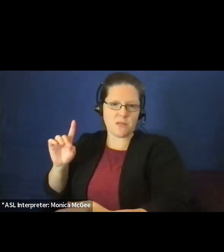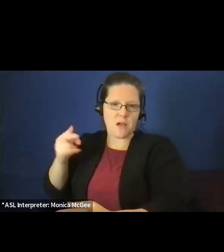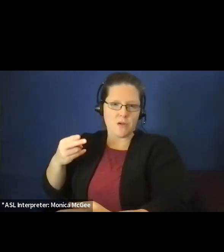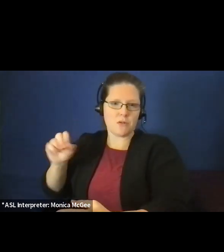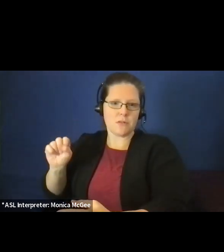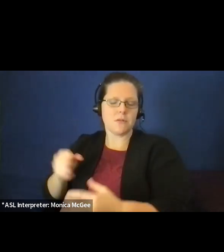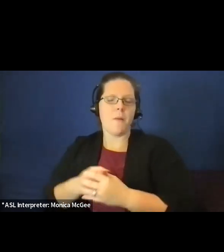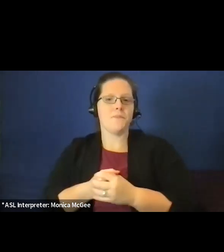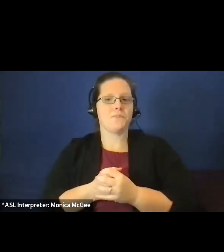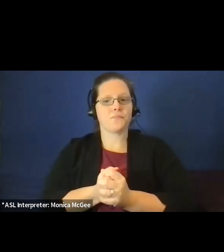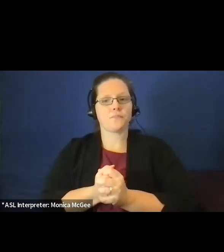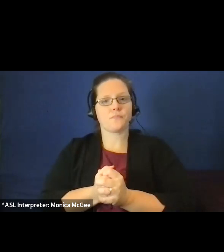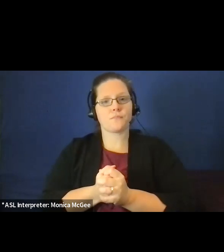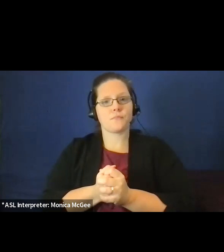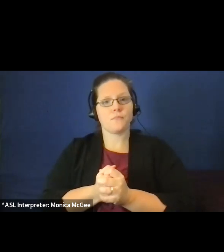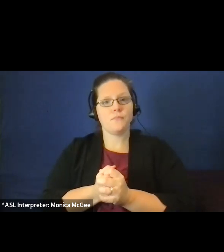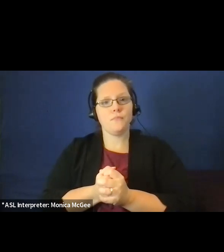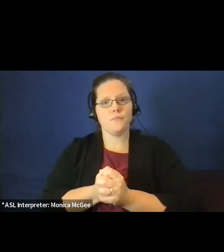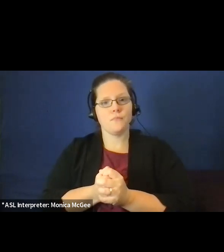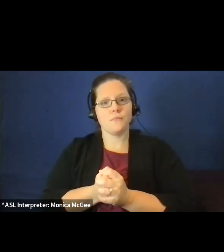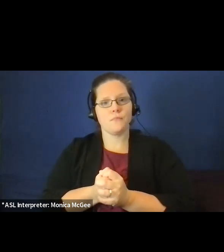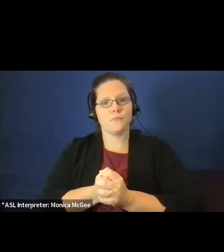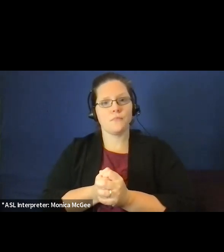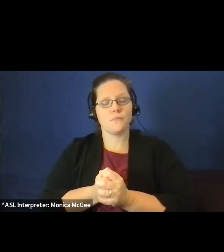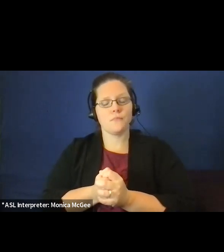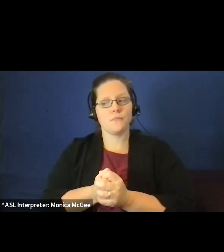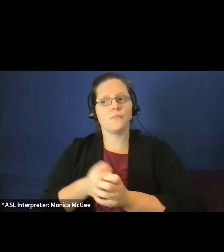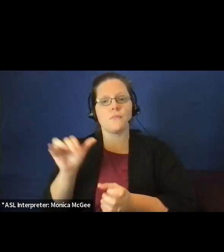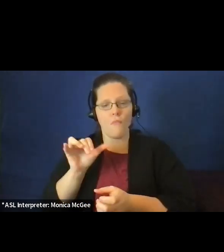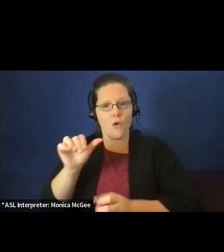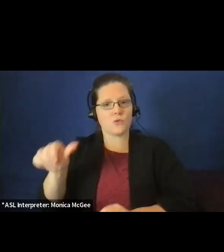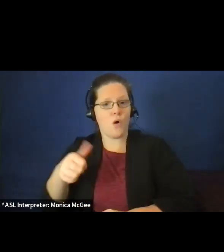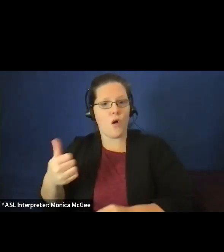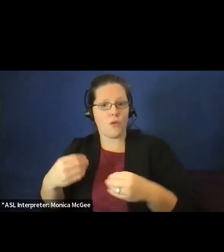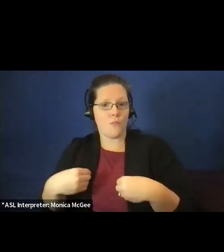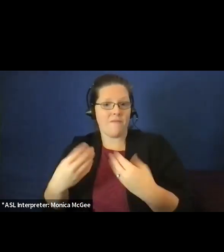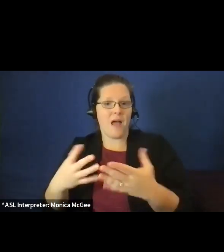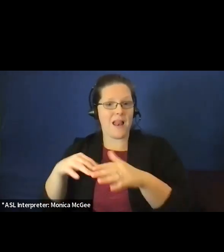d talk. That was a south Florida CIL, created med talk, which is inviting doctors to talk to the community, which is answering questions. We understood why some of the consumers were choosing not to. It was a valid reason and we had to communicate to the department of